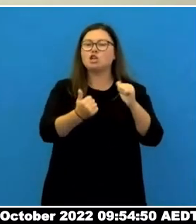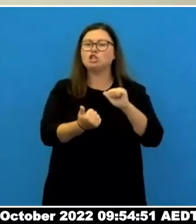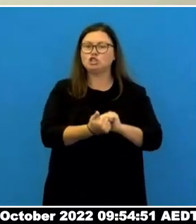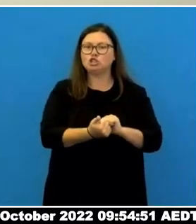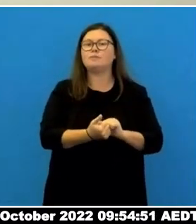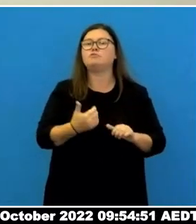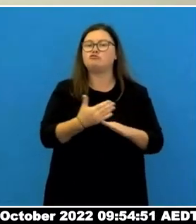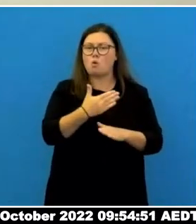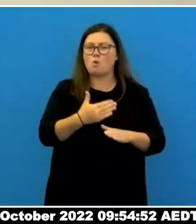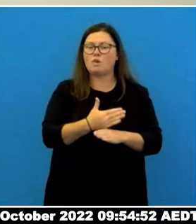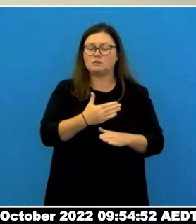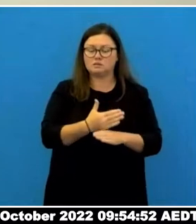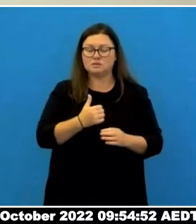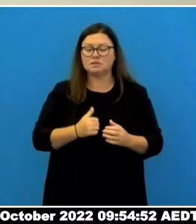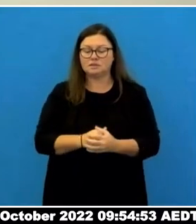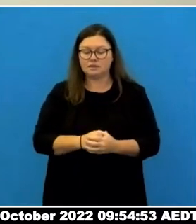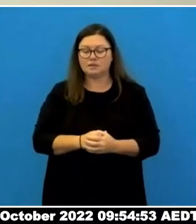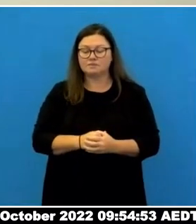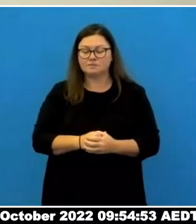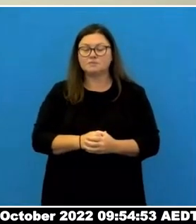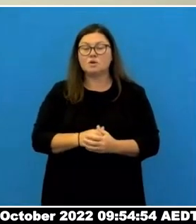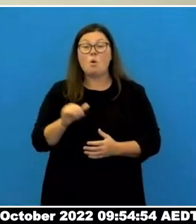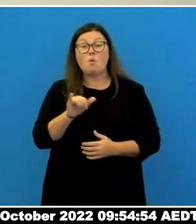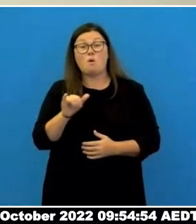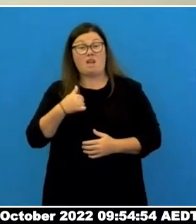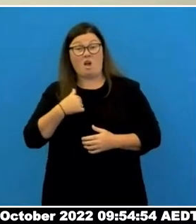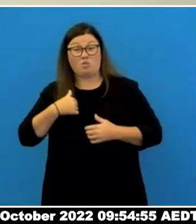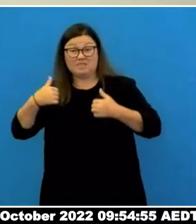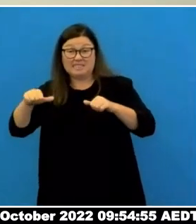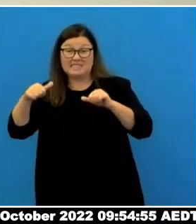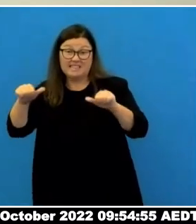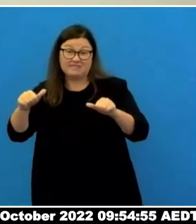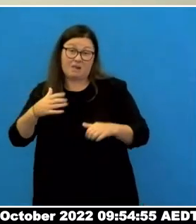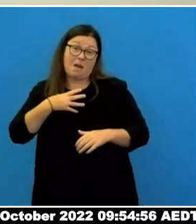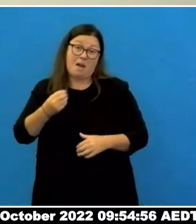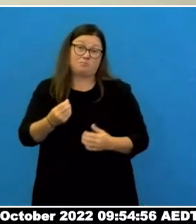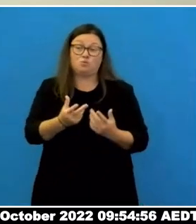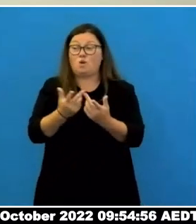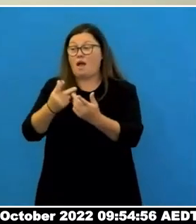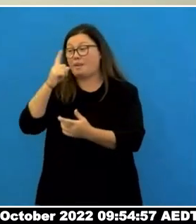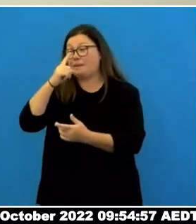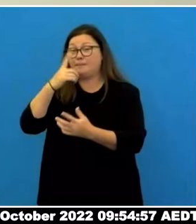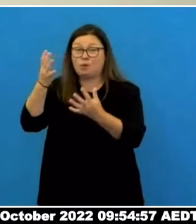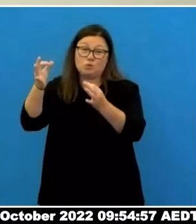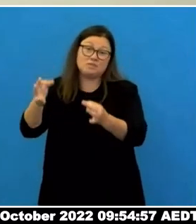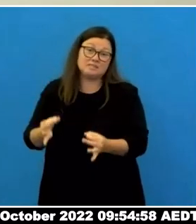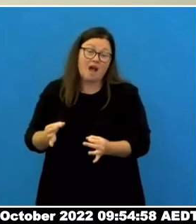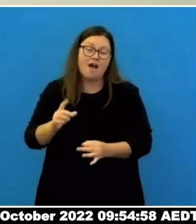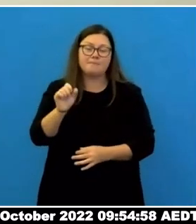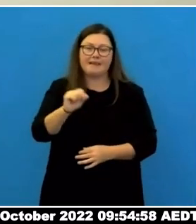I will leave to someone else to decide Well, I'm very happy to report that the Human Rights Commission